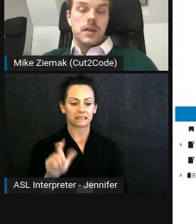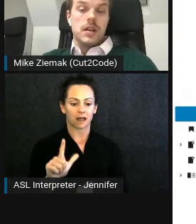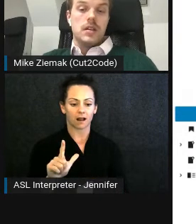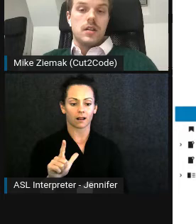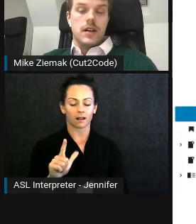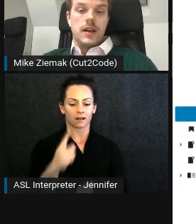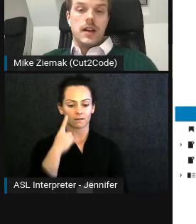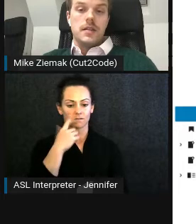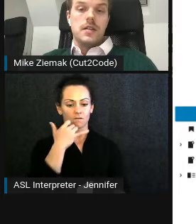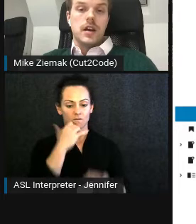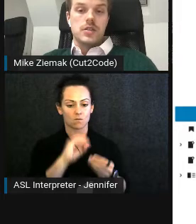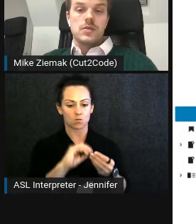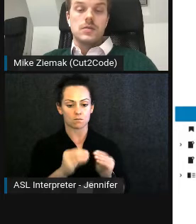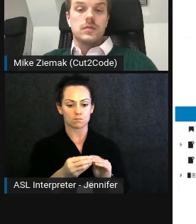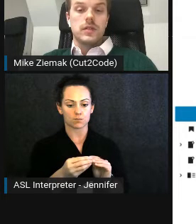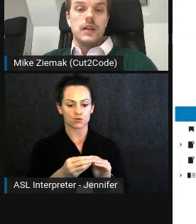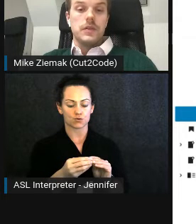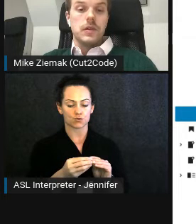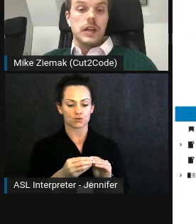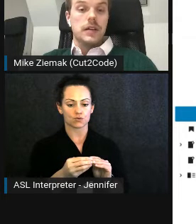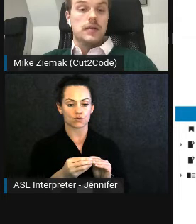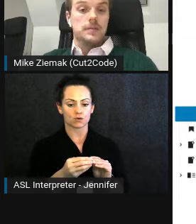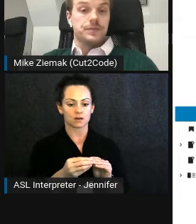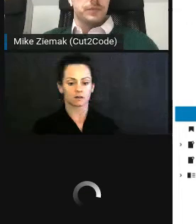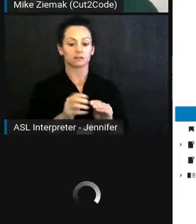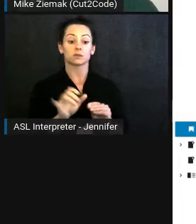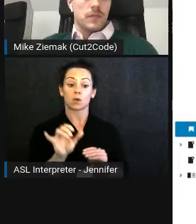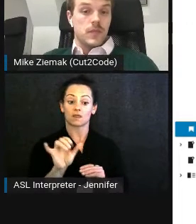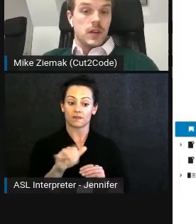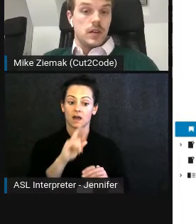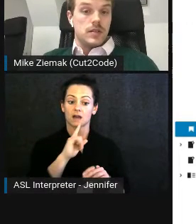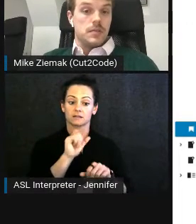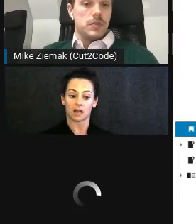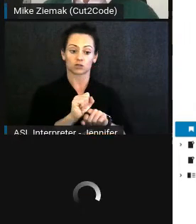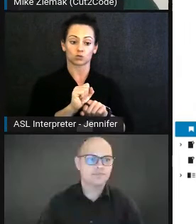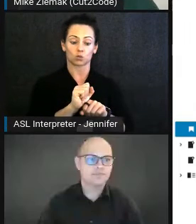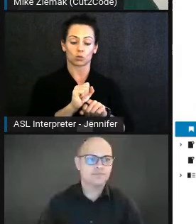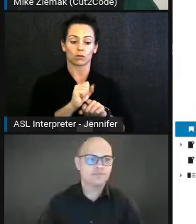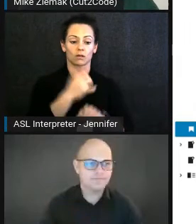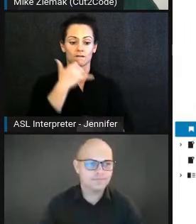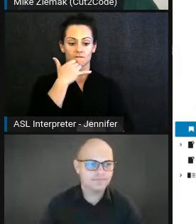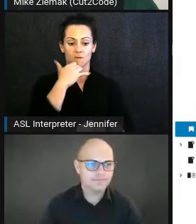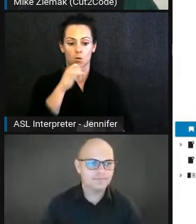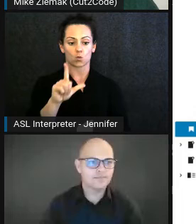to be an actual telephone link. Sample heading, well, H3.